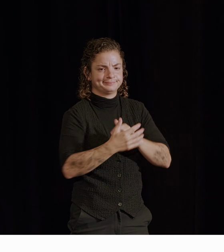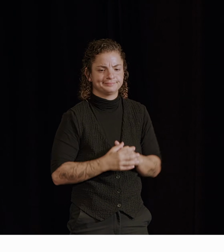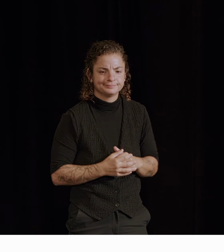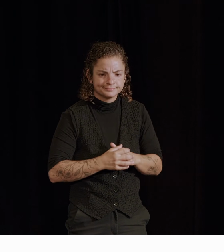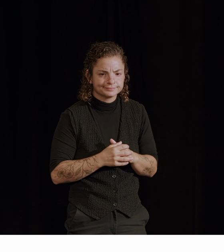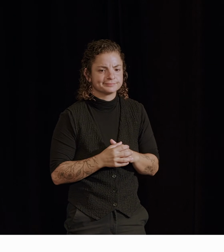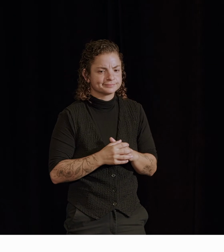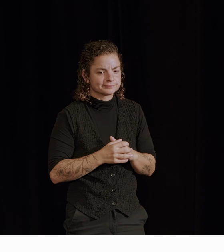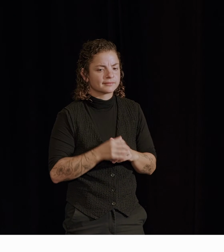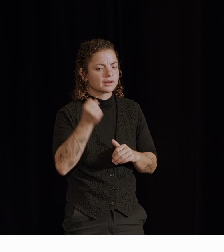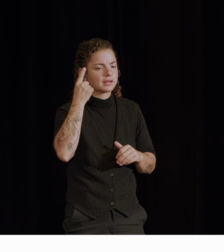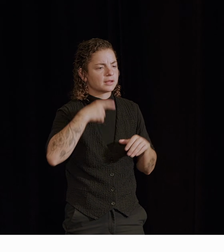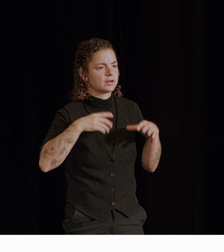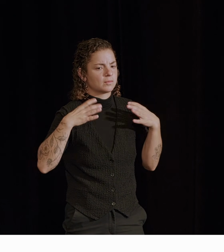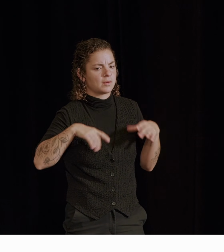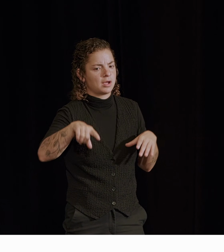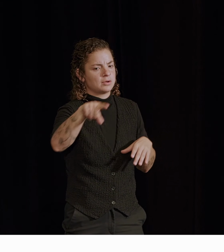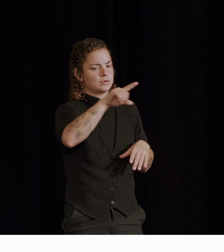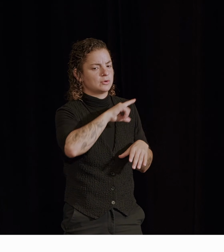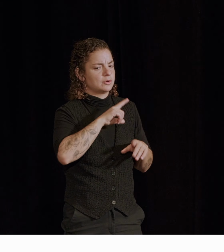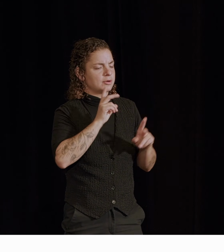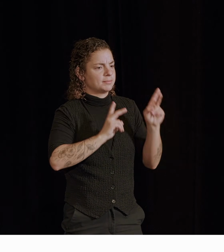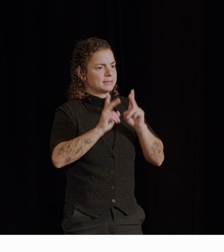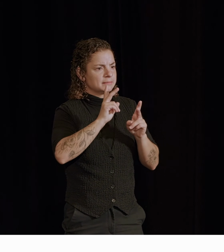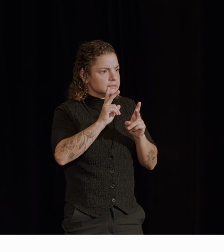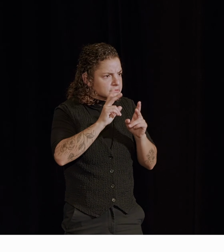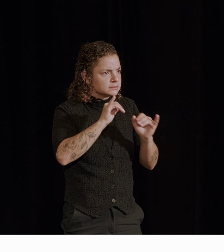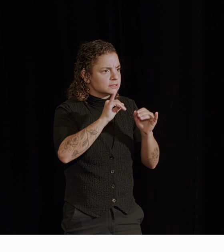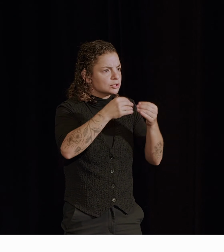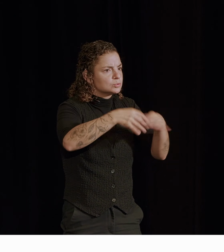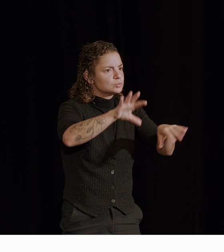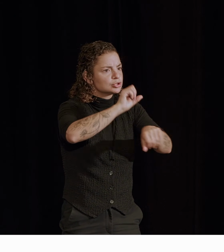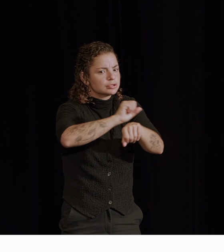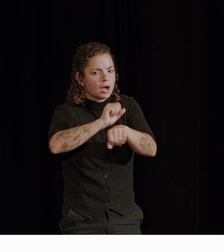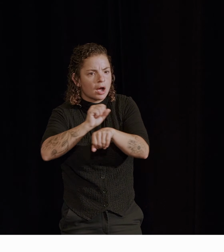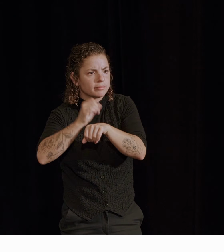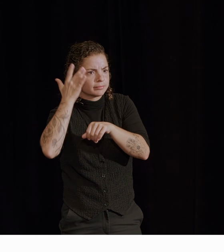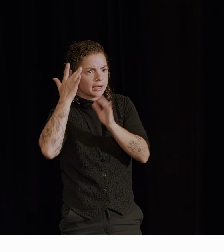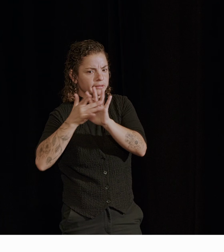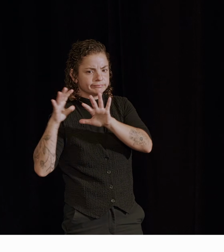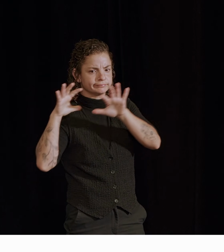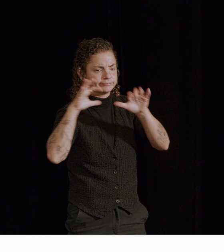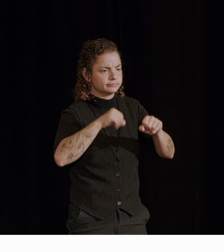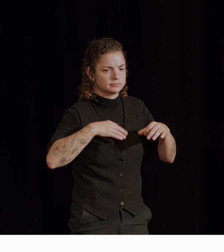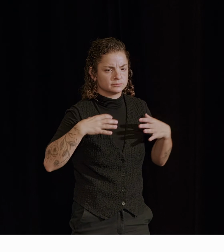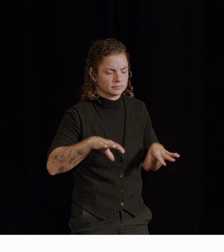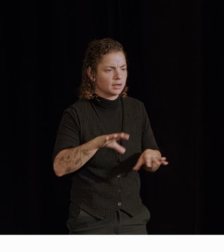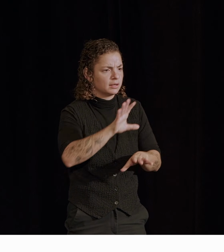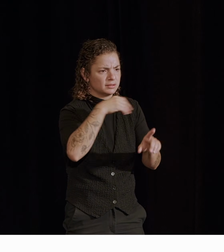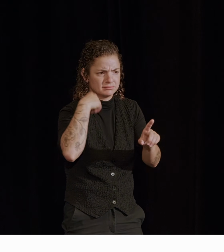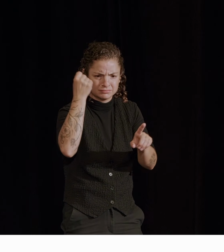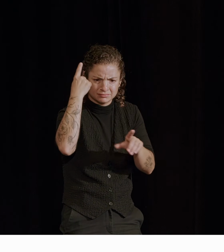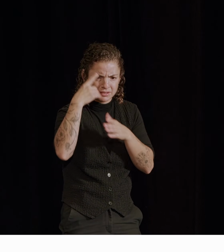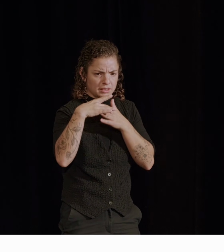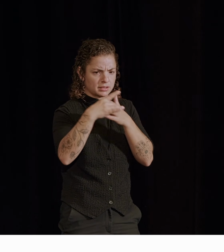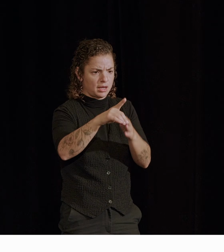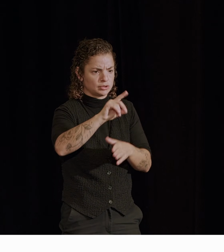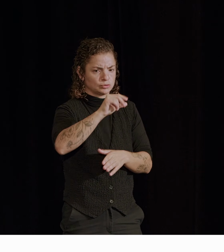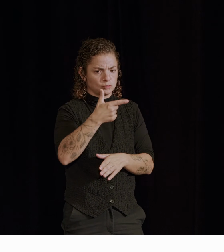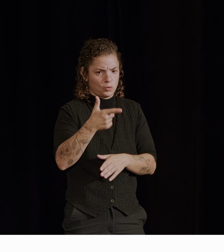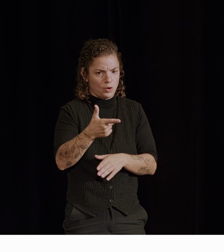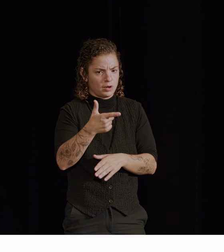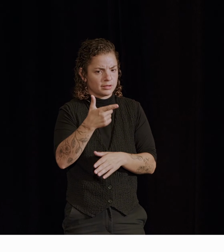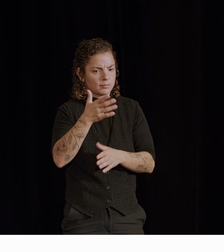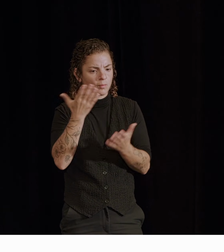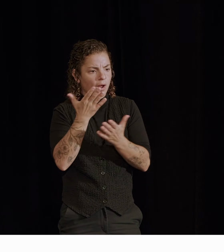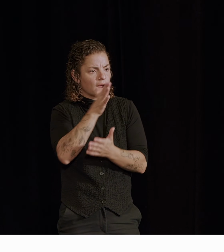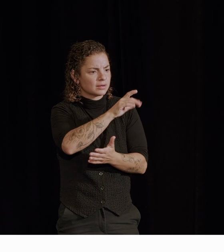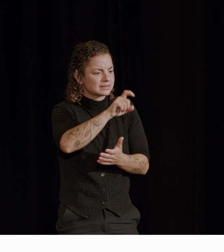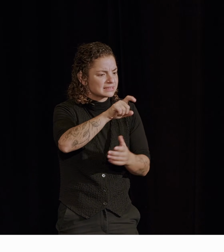I think that guide dogs may transition from a necessary tool to something that is an